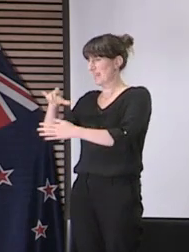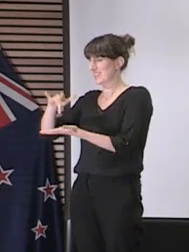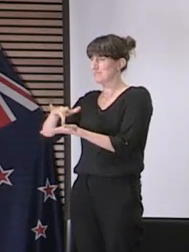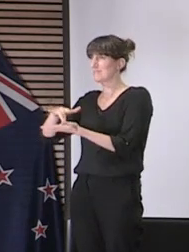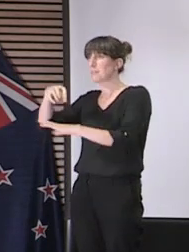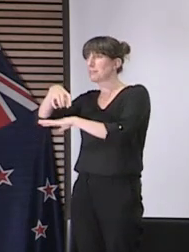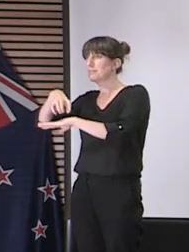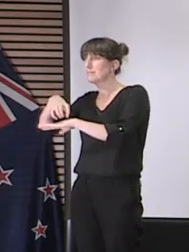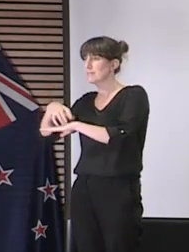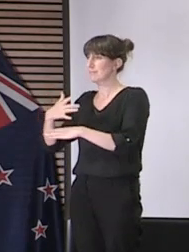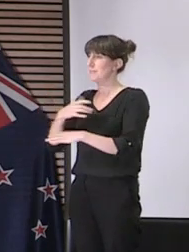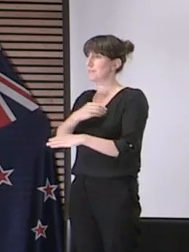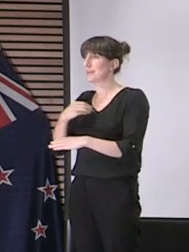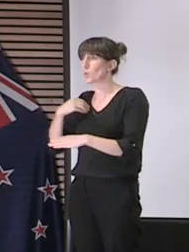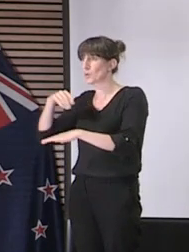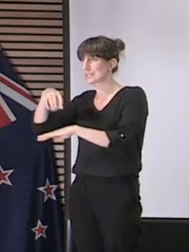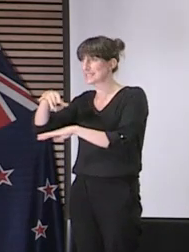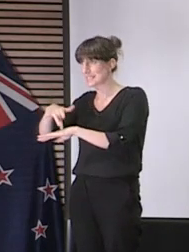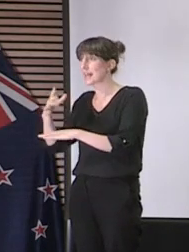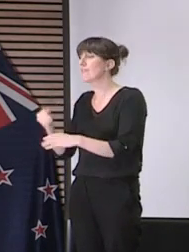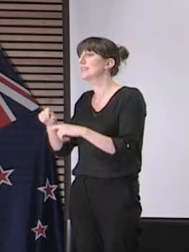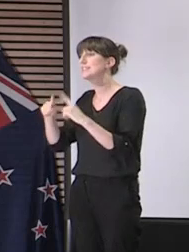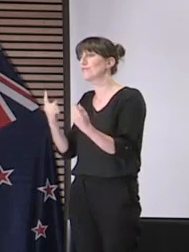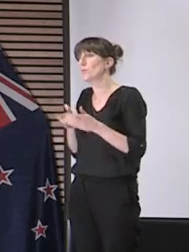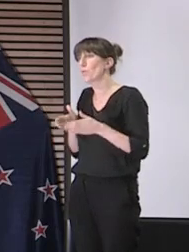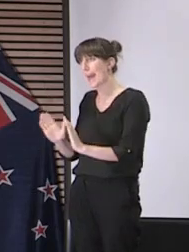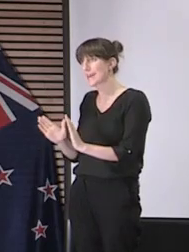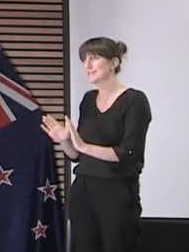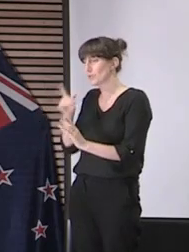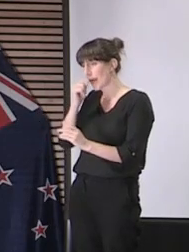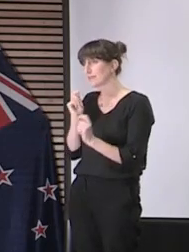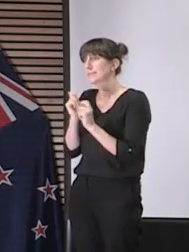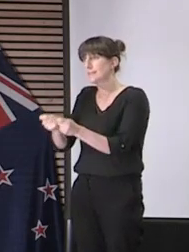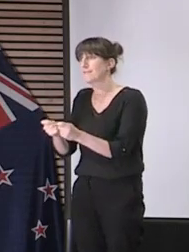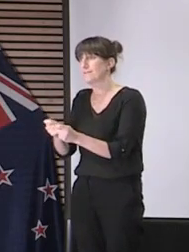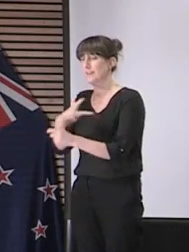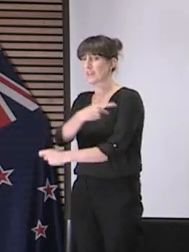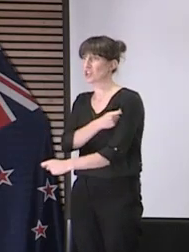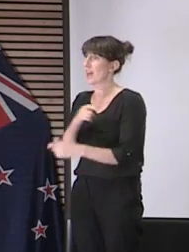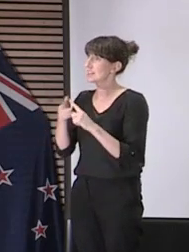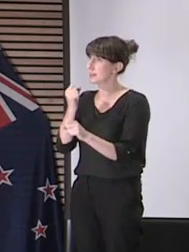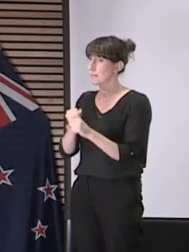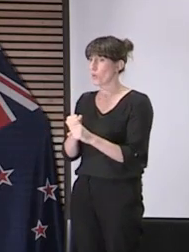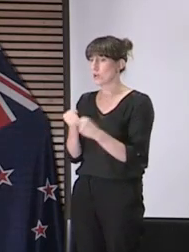vaccinate you, including coming out and doing it in the